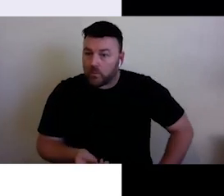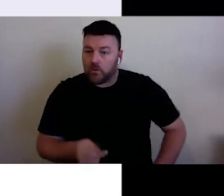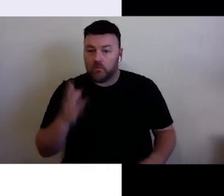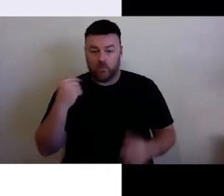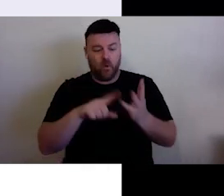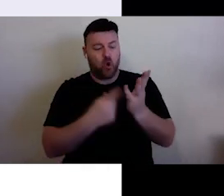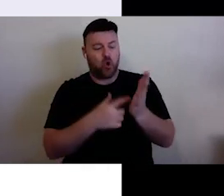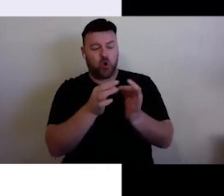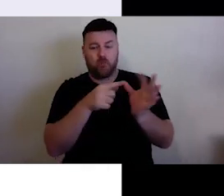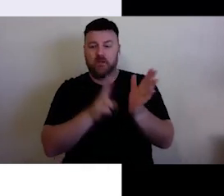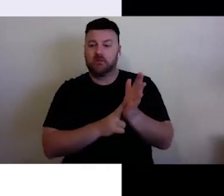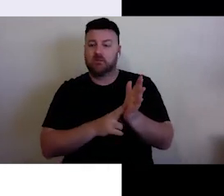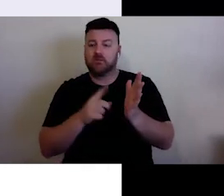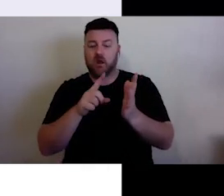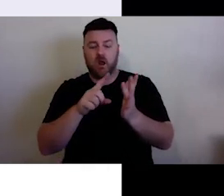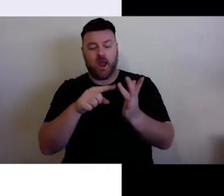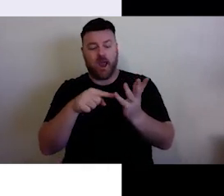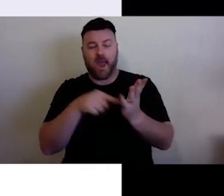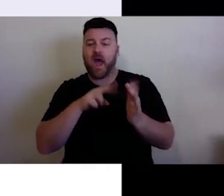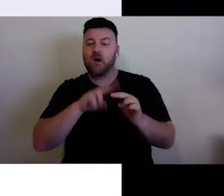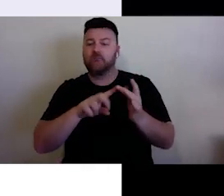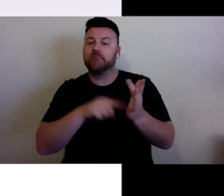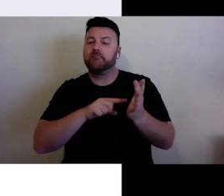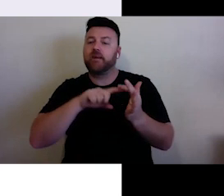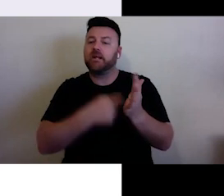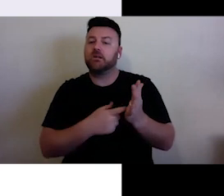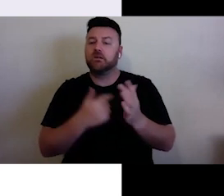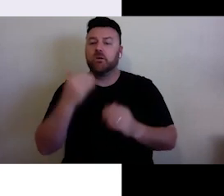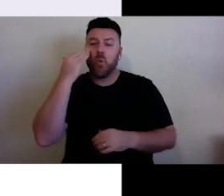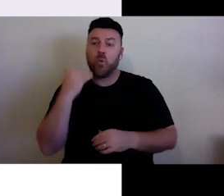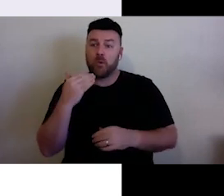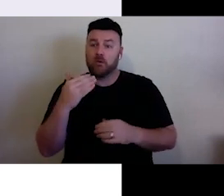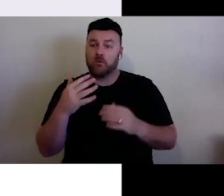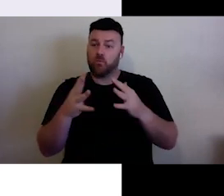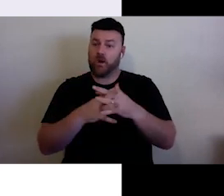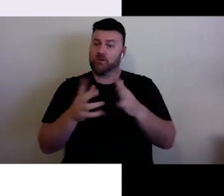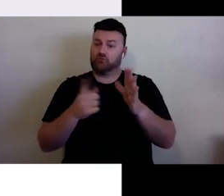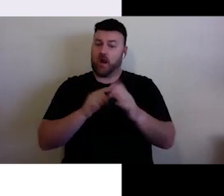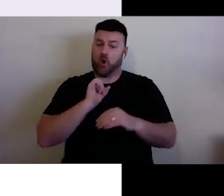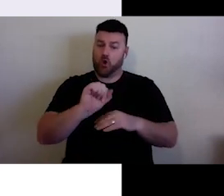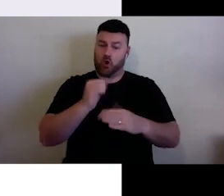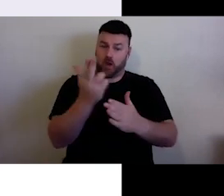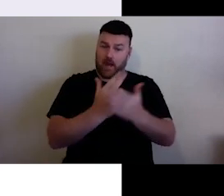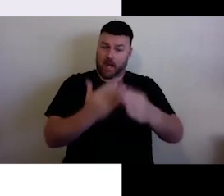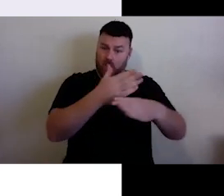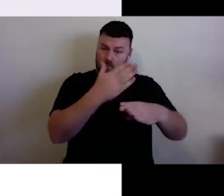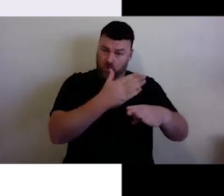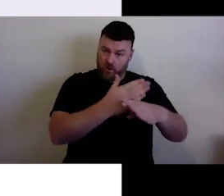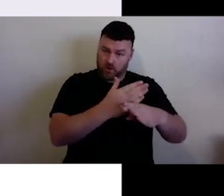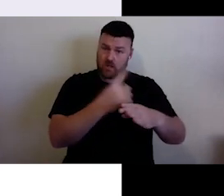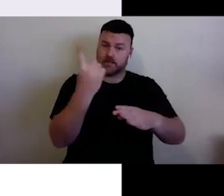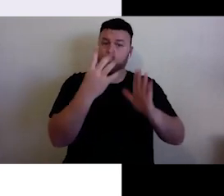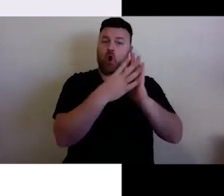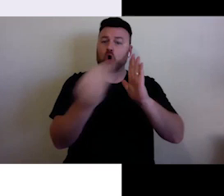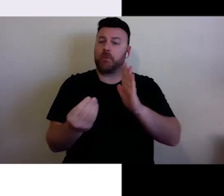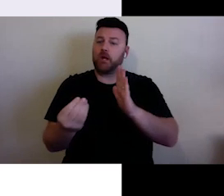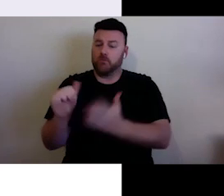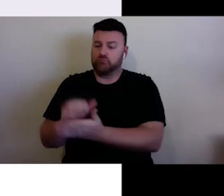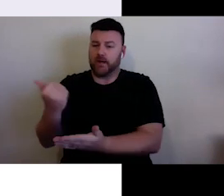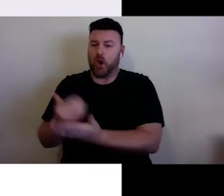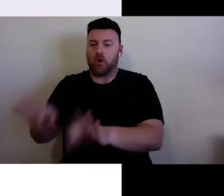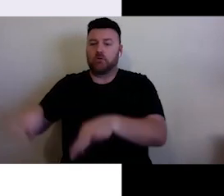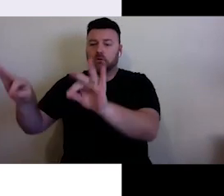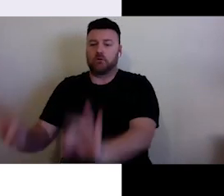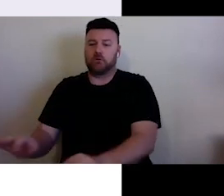Australia, the wol from central Australia whose work ended up copied